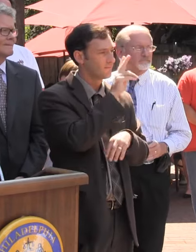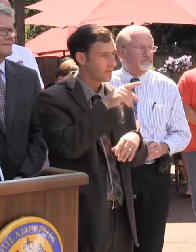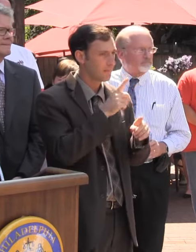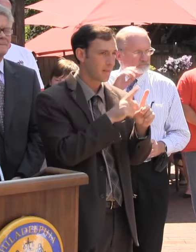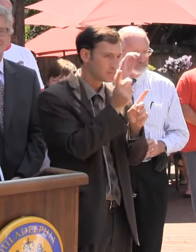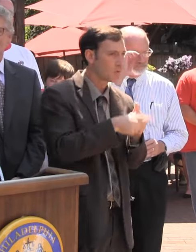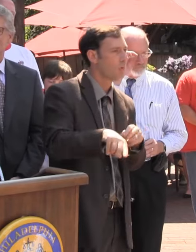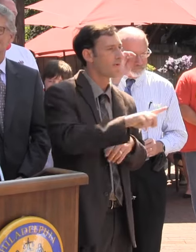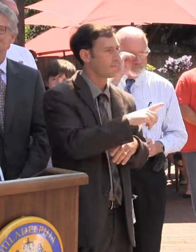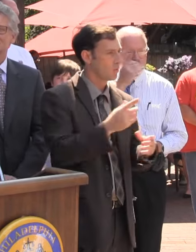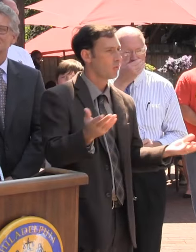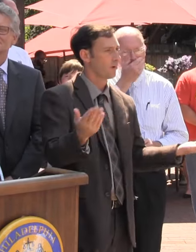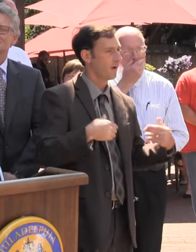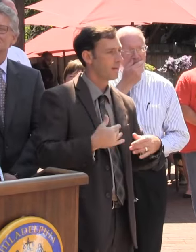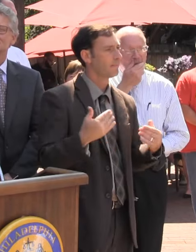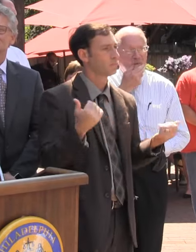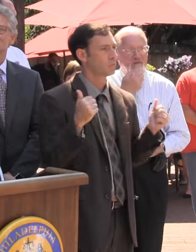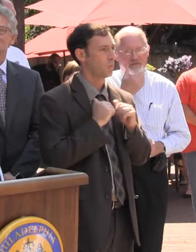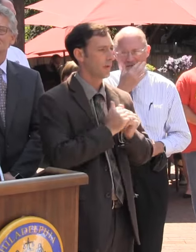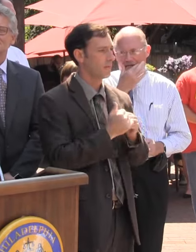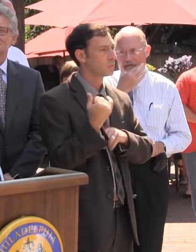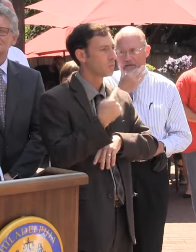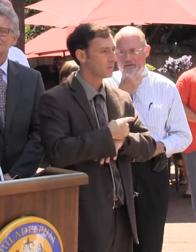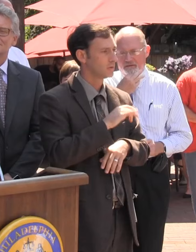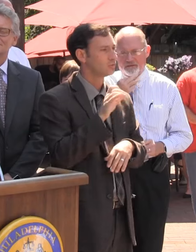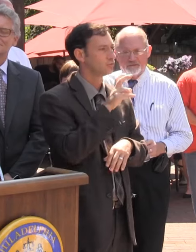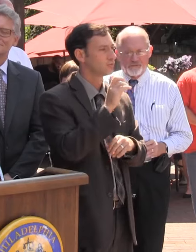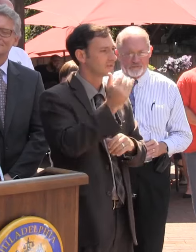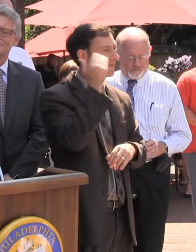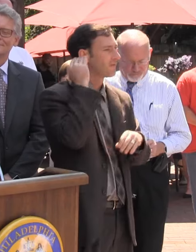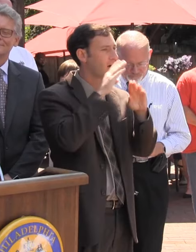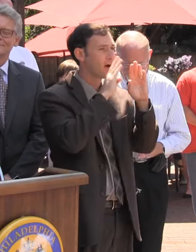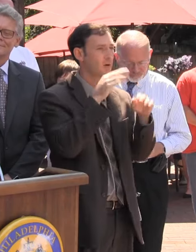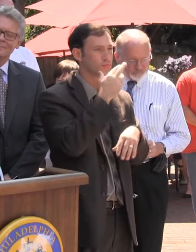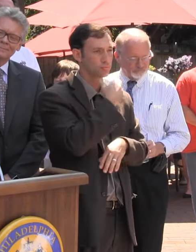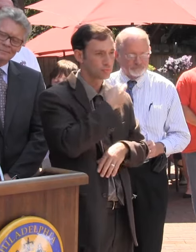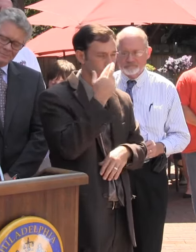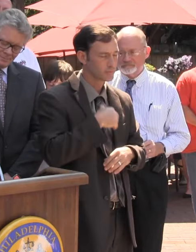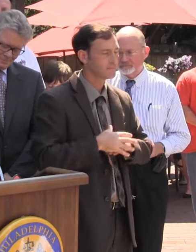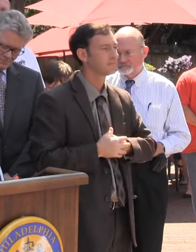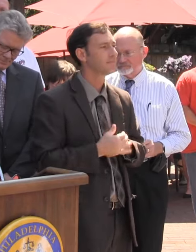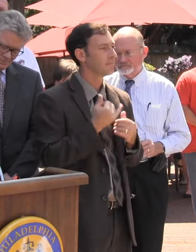for being with us here today at Jack's Firehouse Restaurant. I want to take a moment right